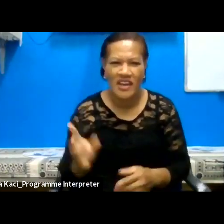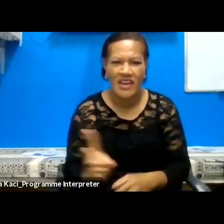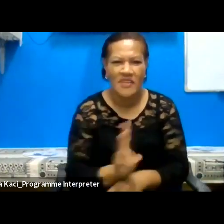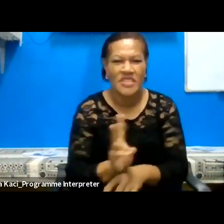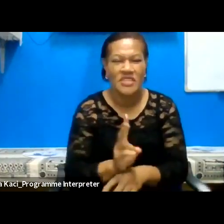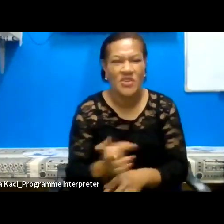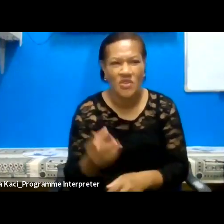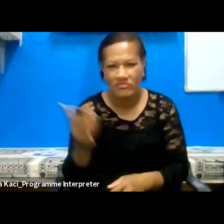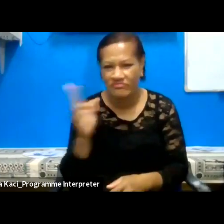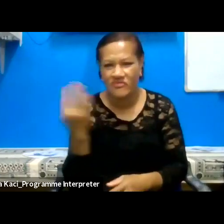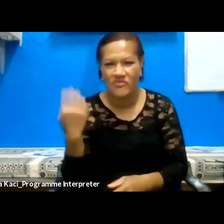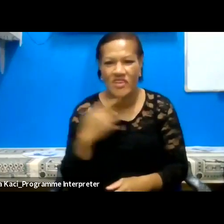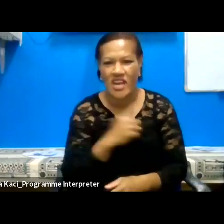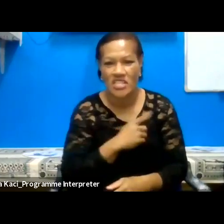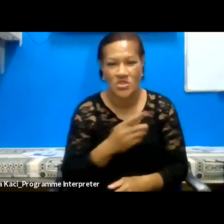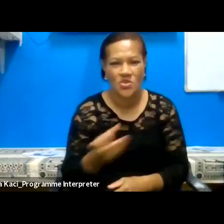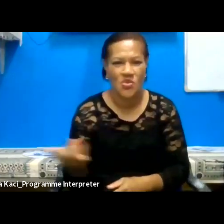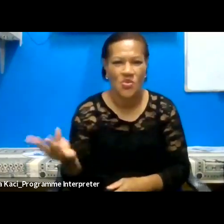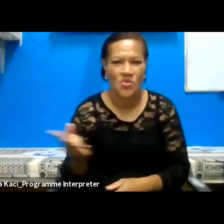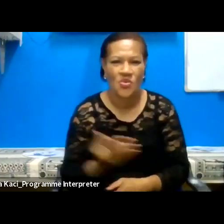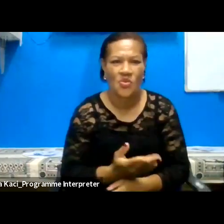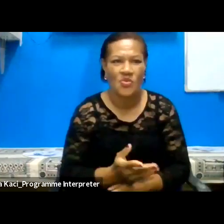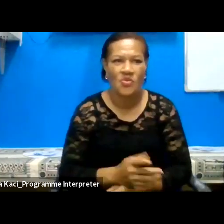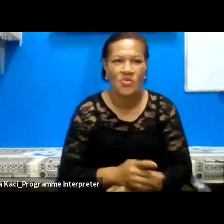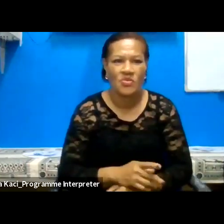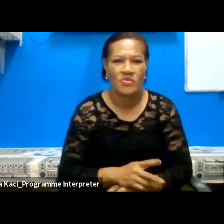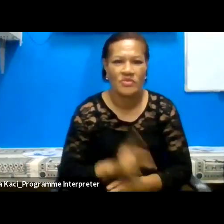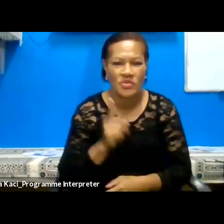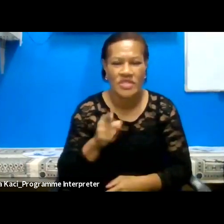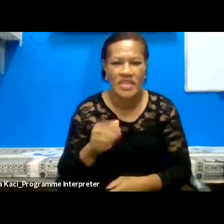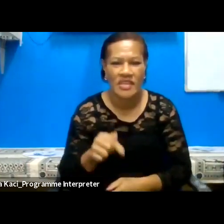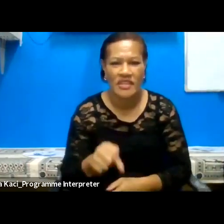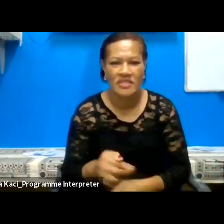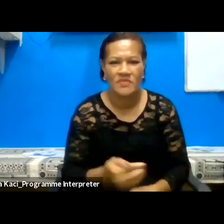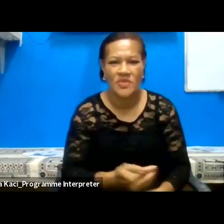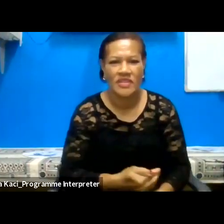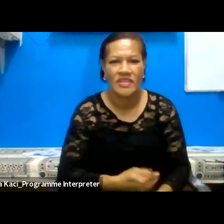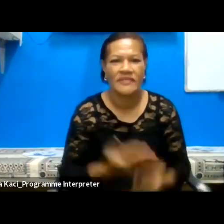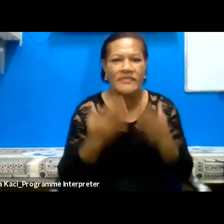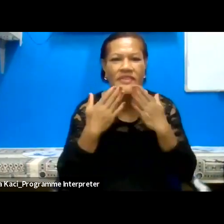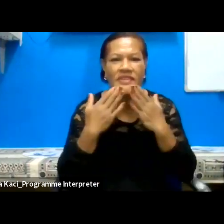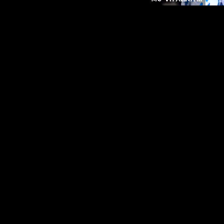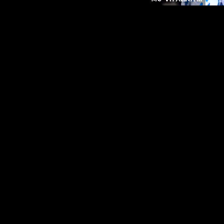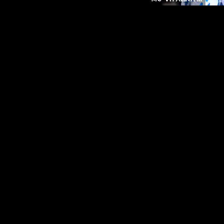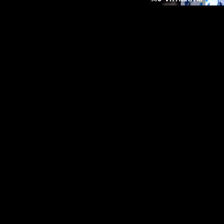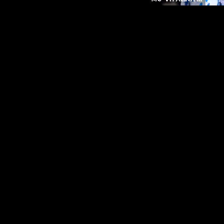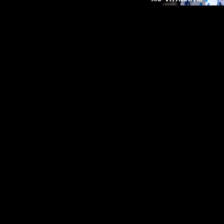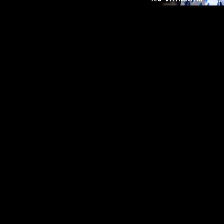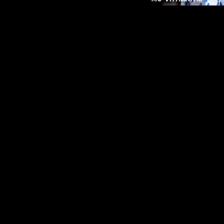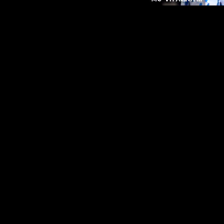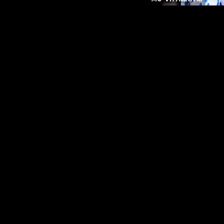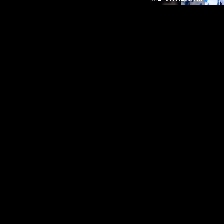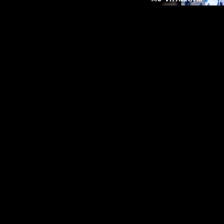in life. Although this is difficult, most times due to communication barriers